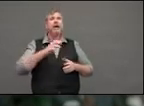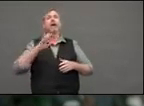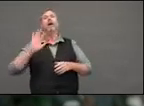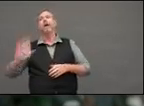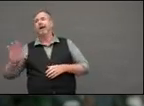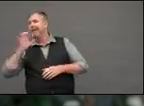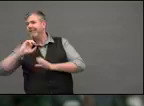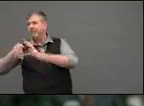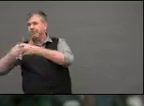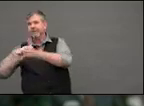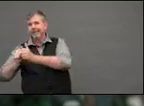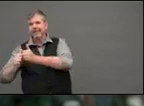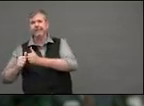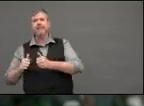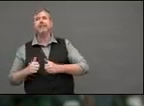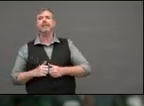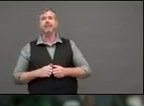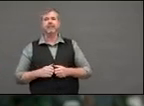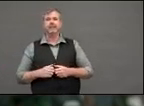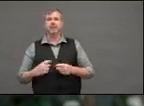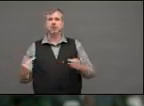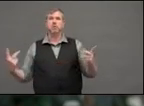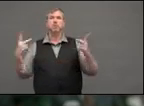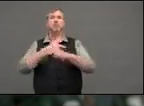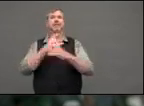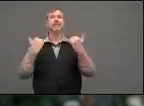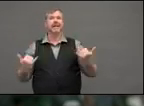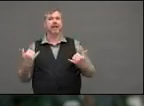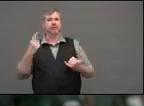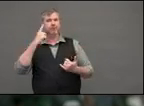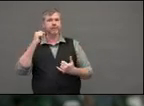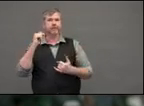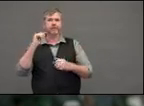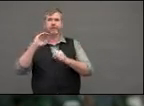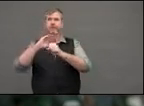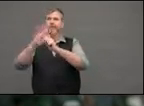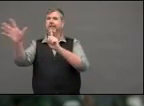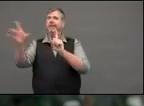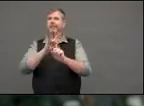more difficult because of the pandemic and right now